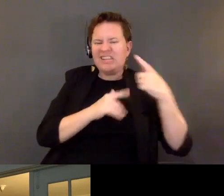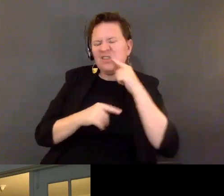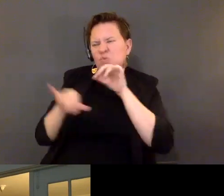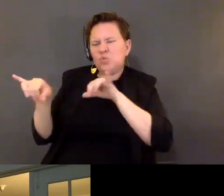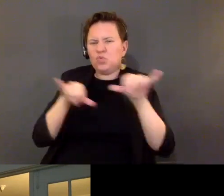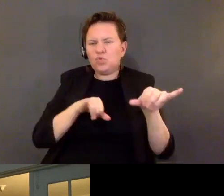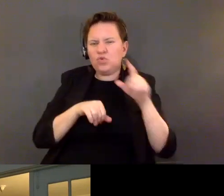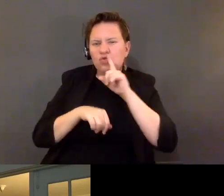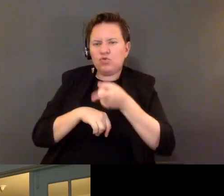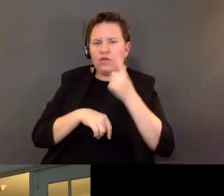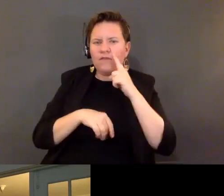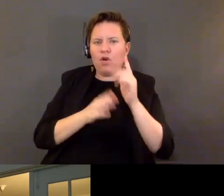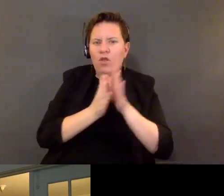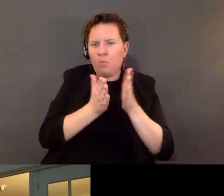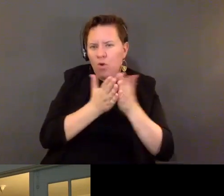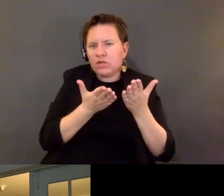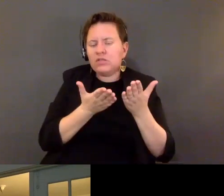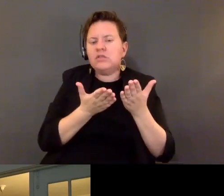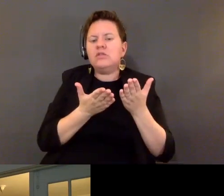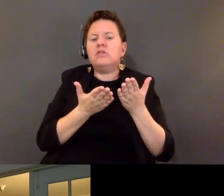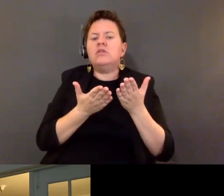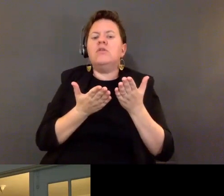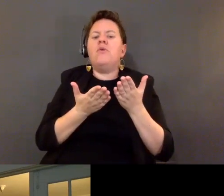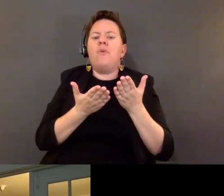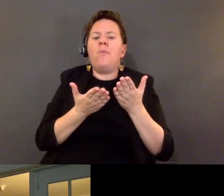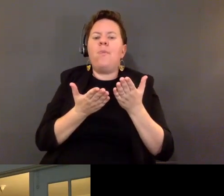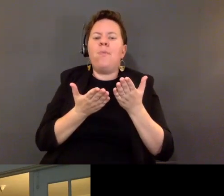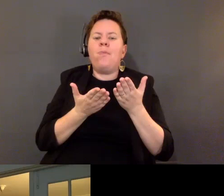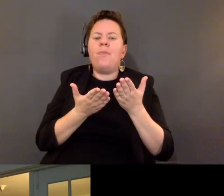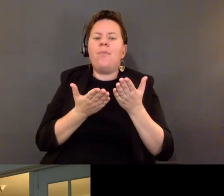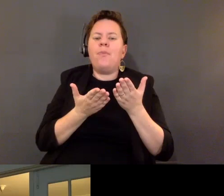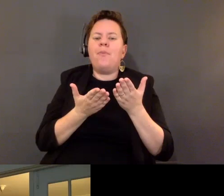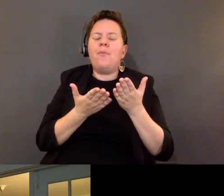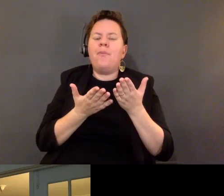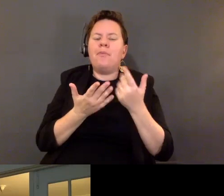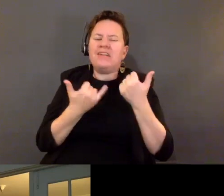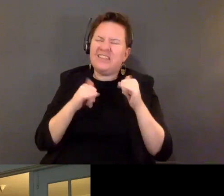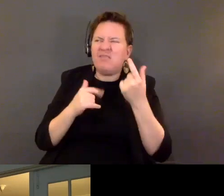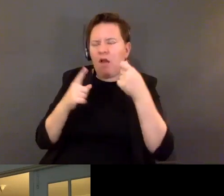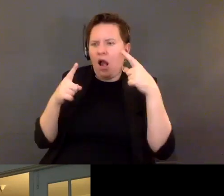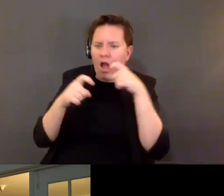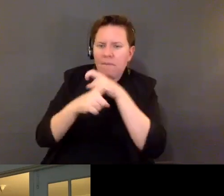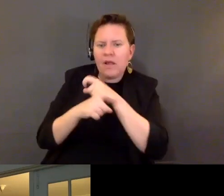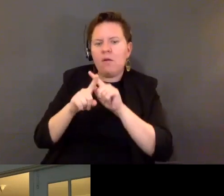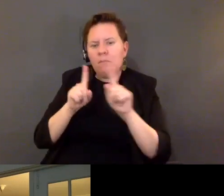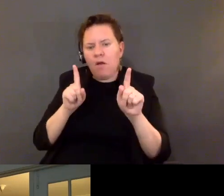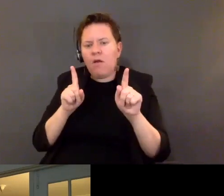the paintings for training for this it's a little complicated but there's this thing